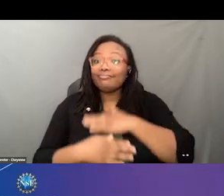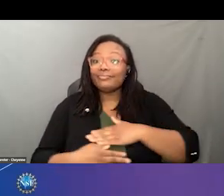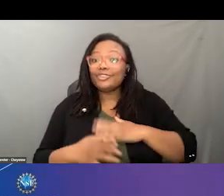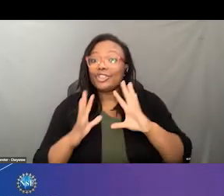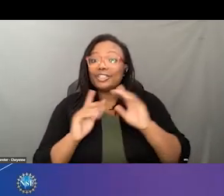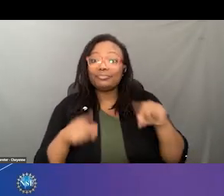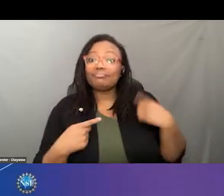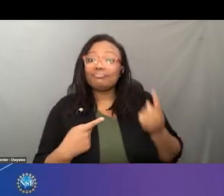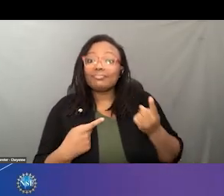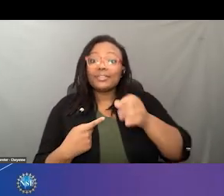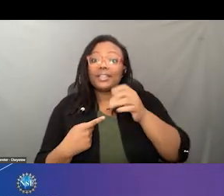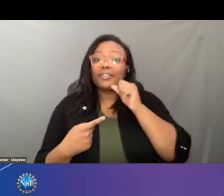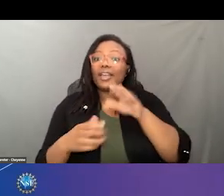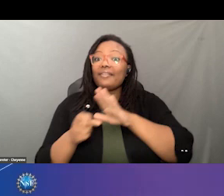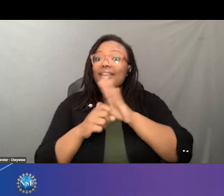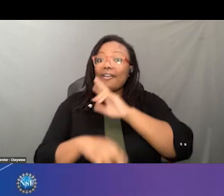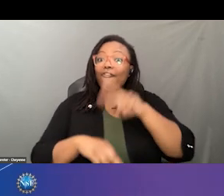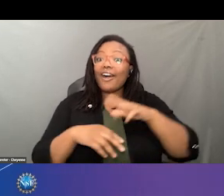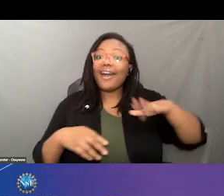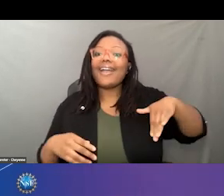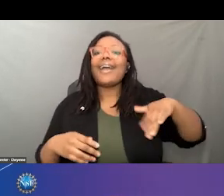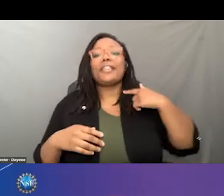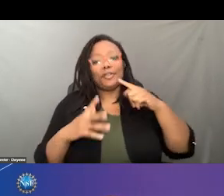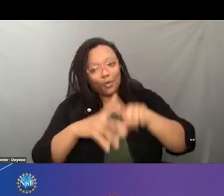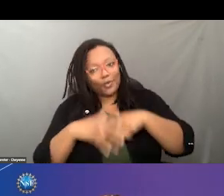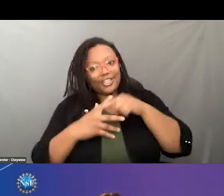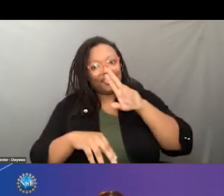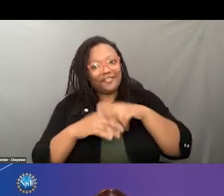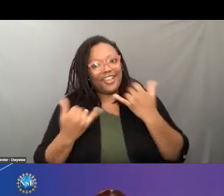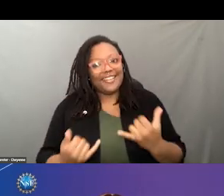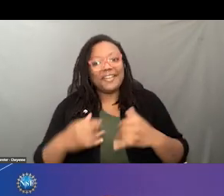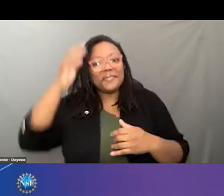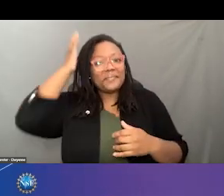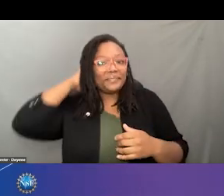And if you have not had enough fun yet, this is where it really begins.